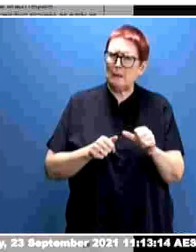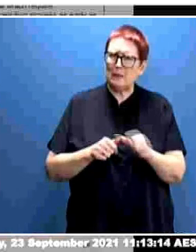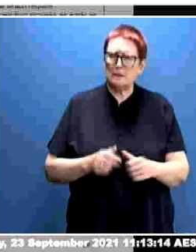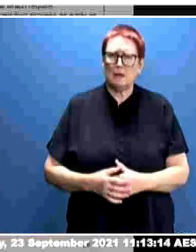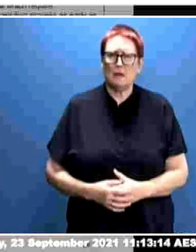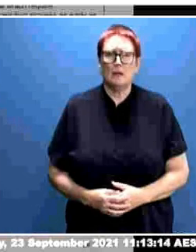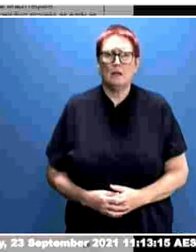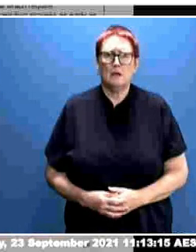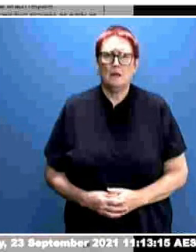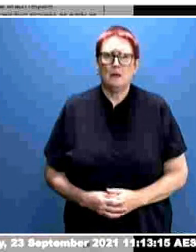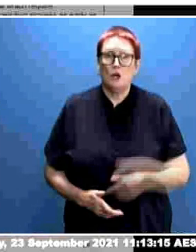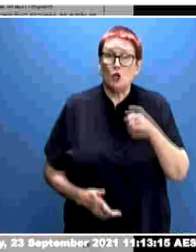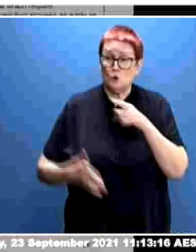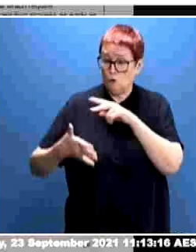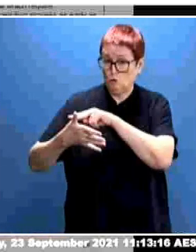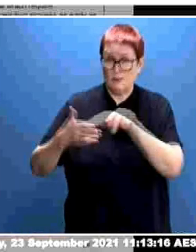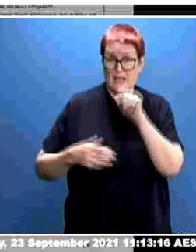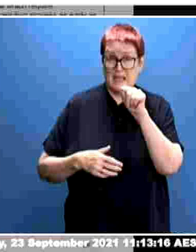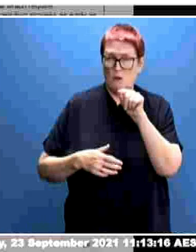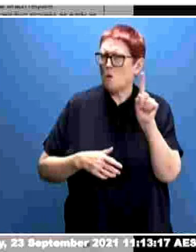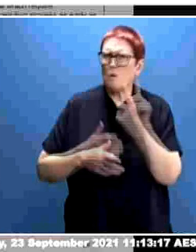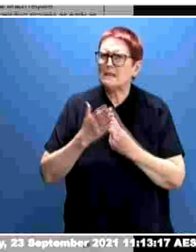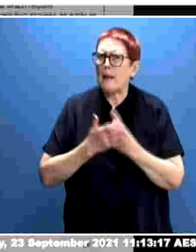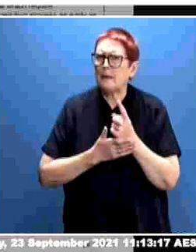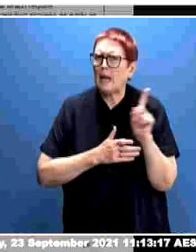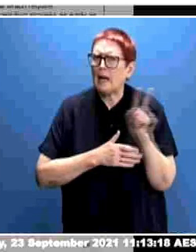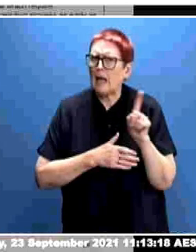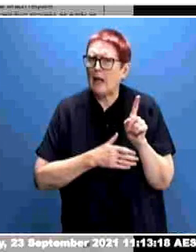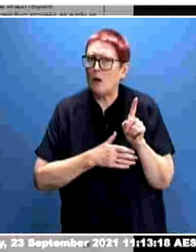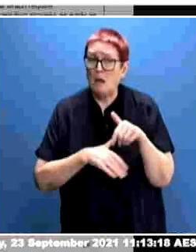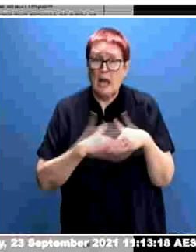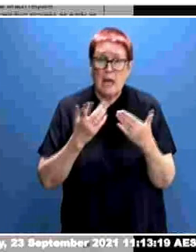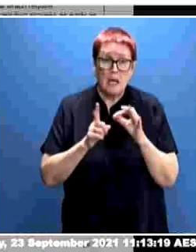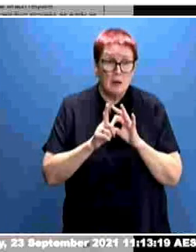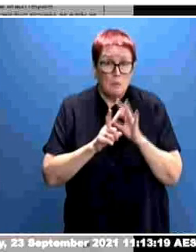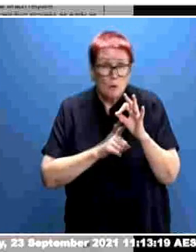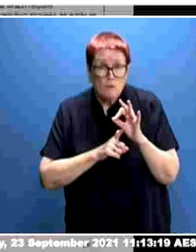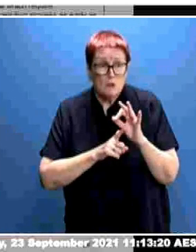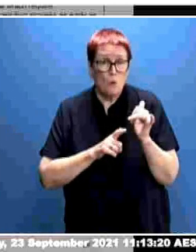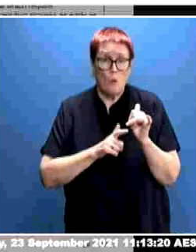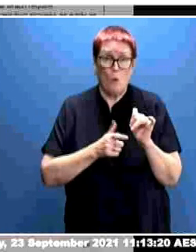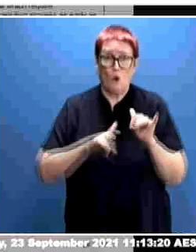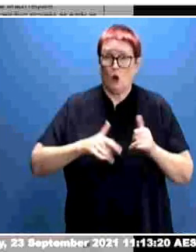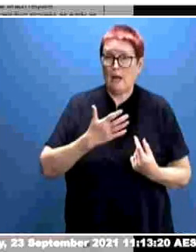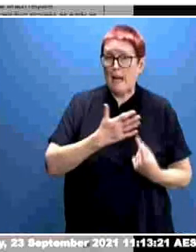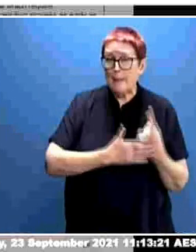what your understanding is of what's happening with that, and the necessity for that particular complex community care service.